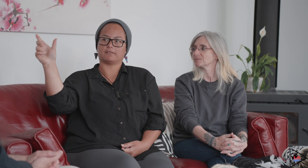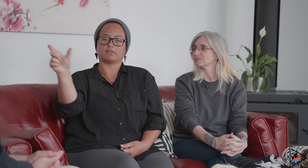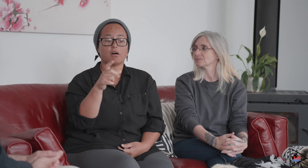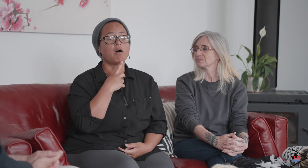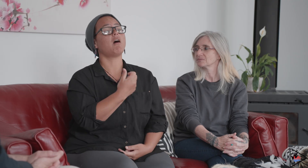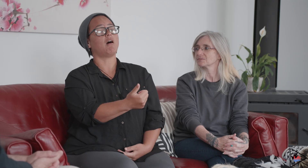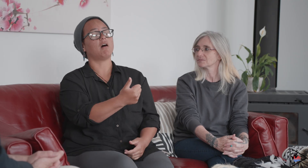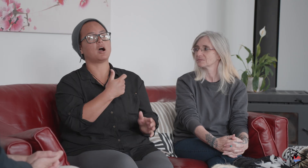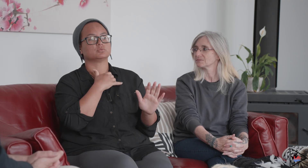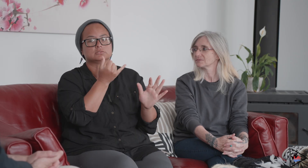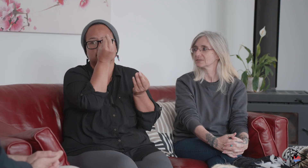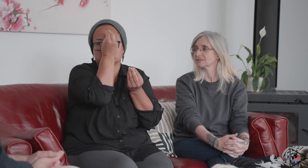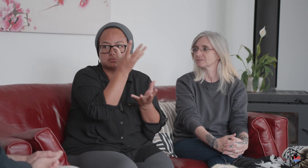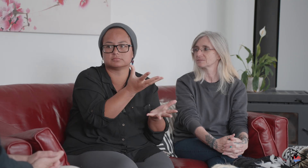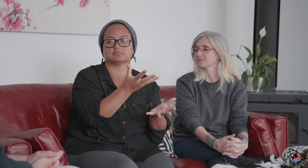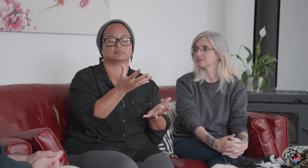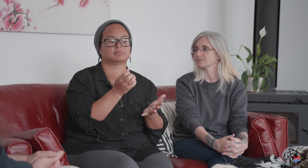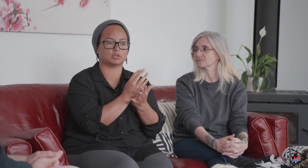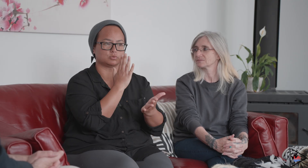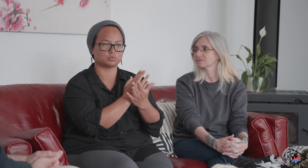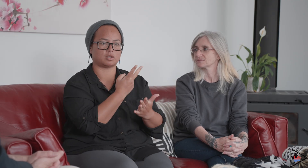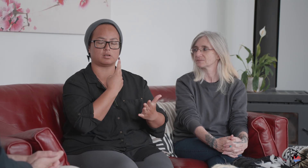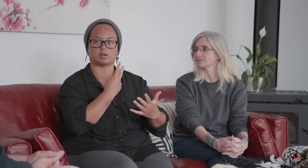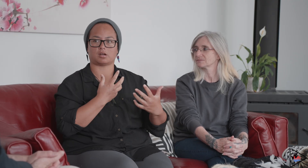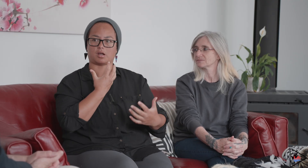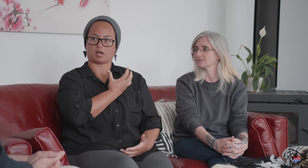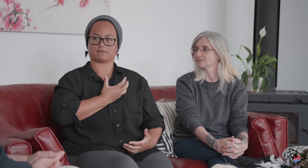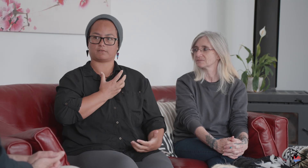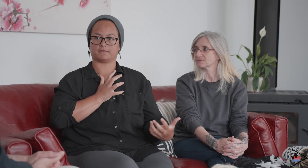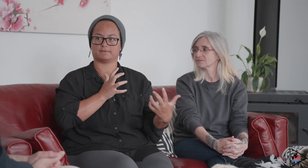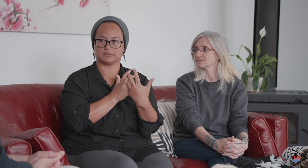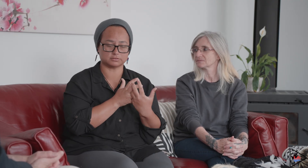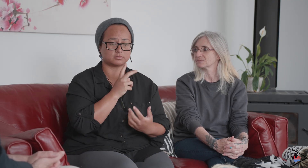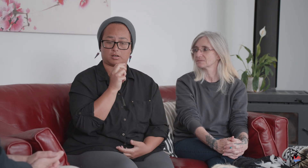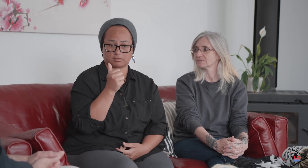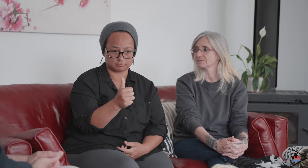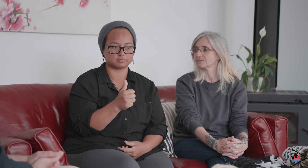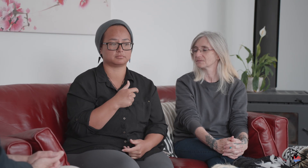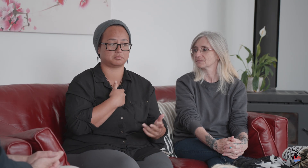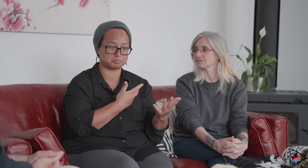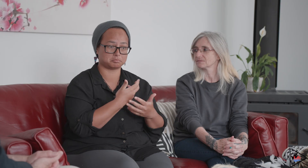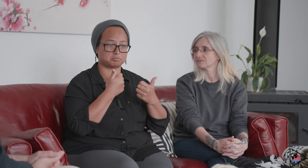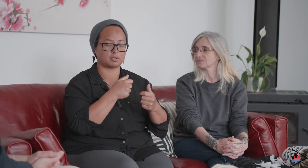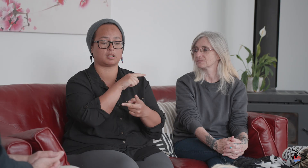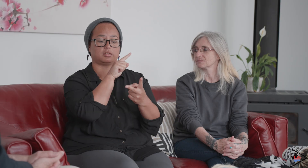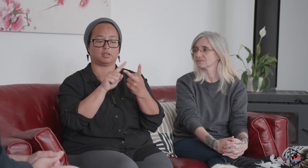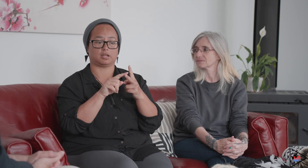don't be scared of us. And the tutor said, "Oh, actually I know some other Deaf people that I've worked with and so on. It's like, "Oh, okay, great. You do you have some knowledge",